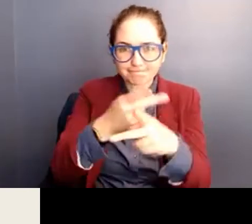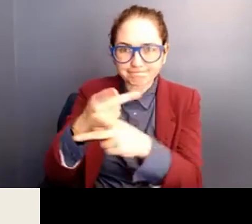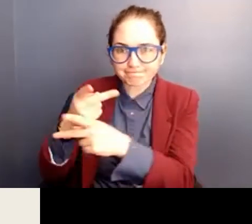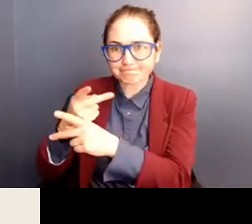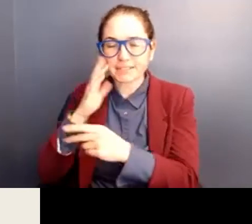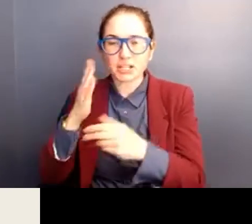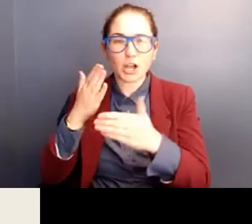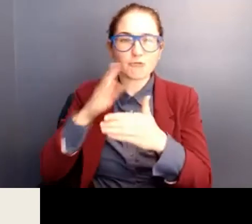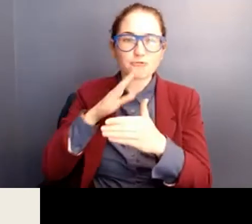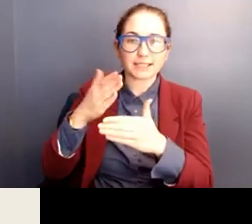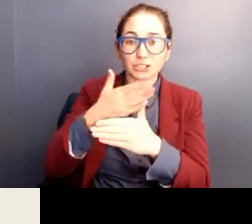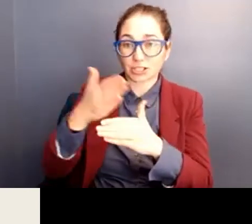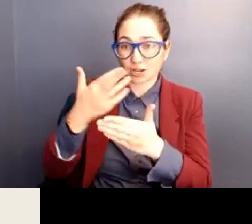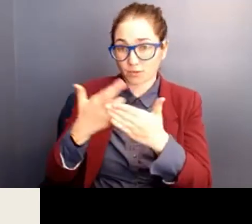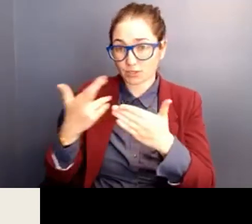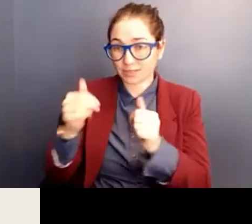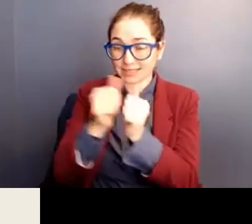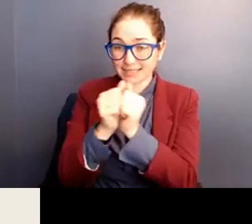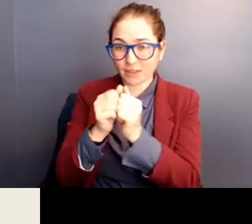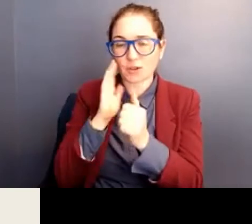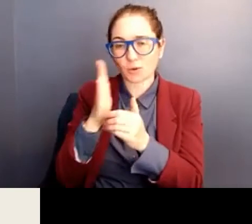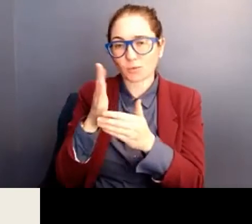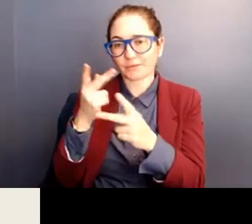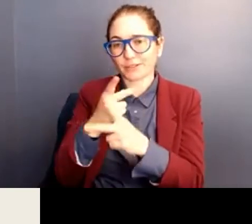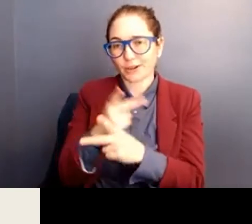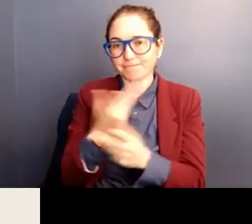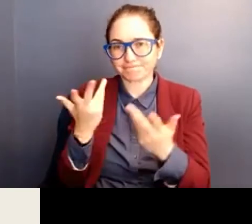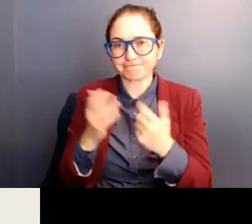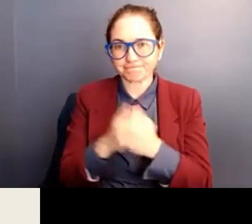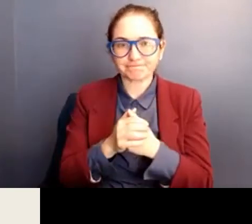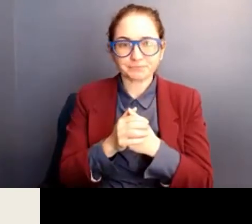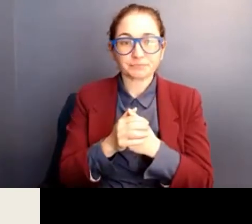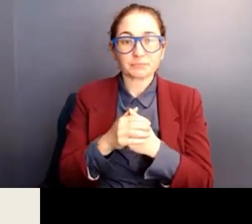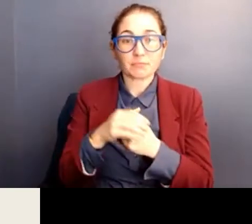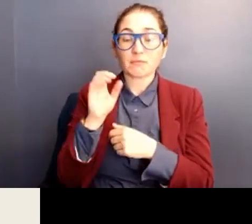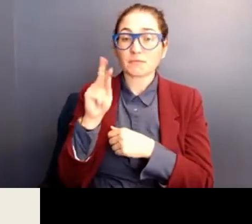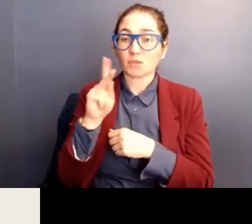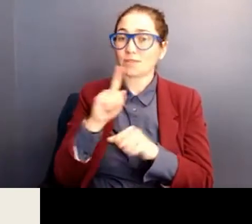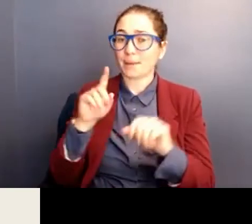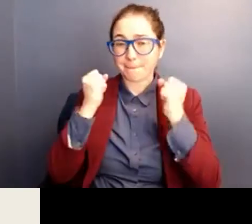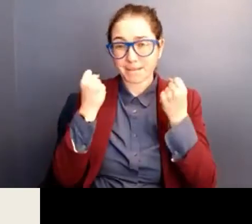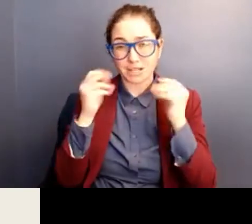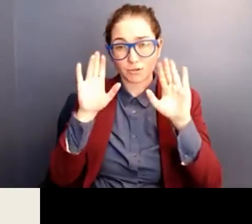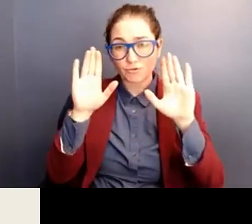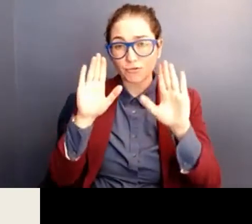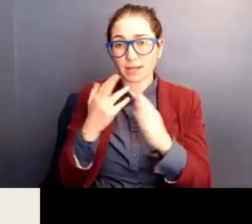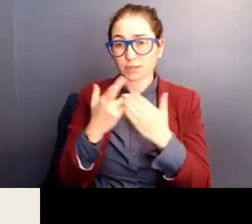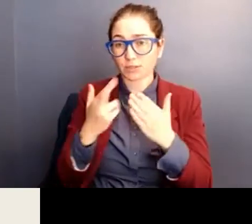is the only way you're going to figure it out for yourself. We have a lot of great resources on CCAC's website which is